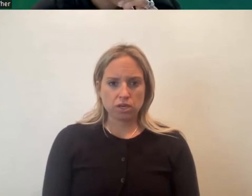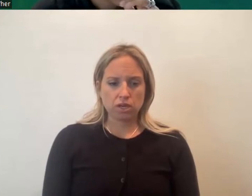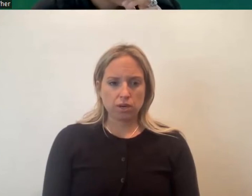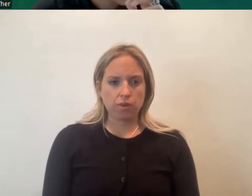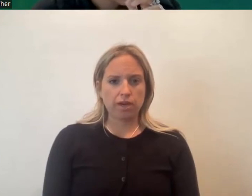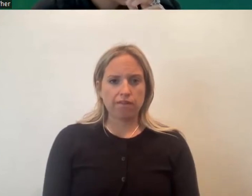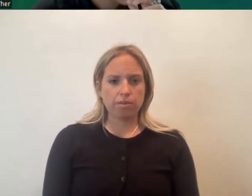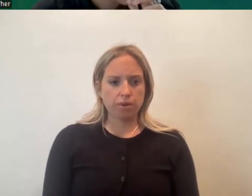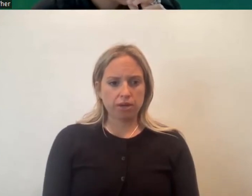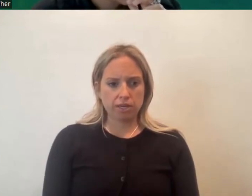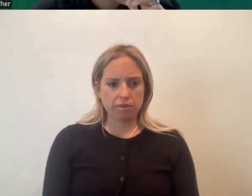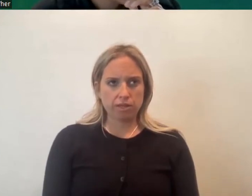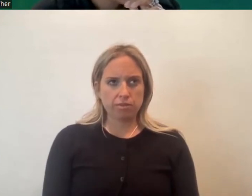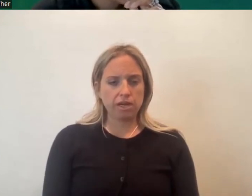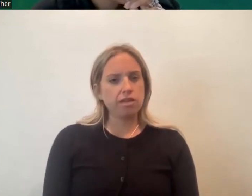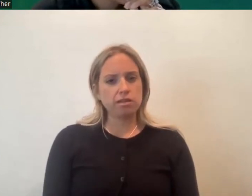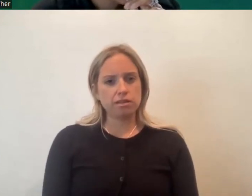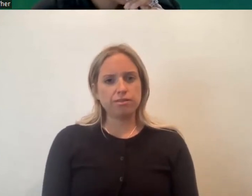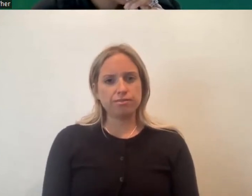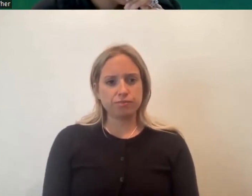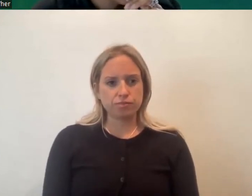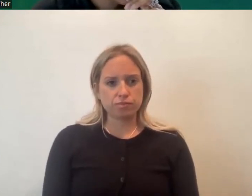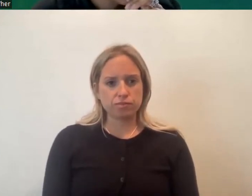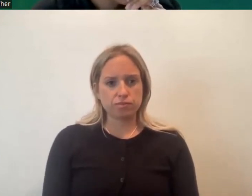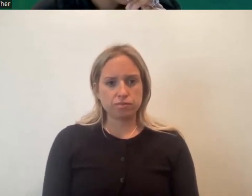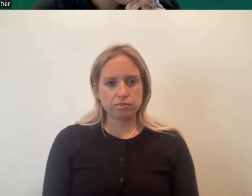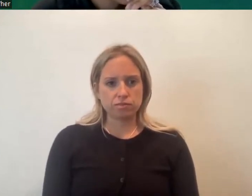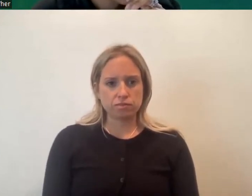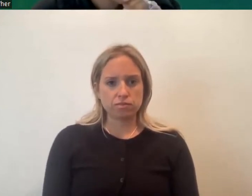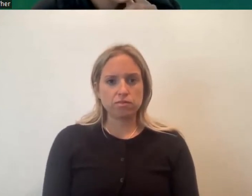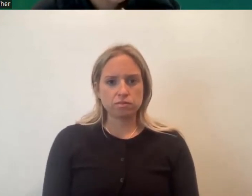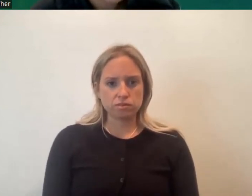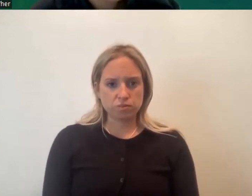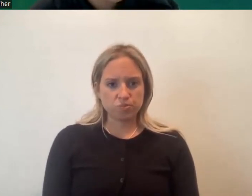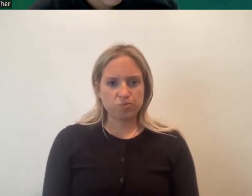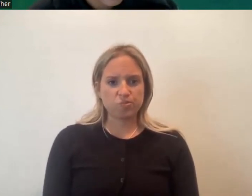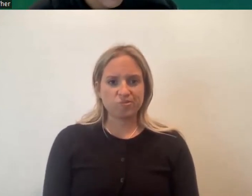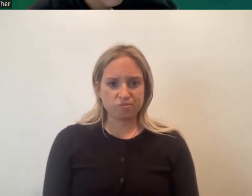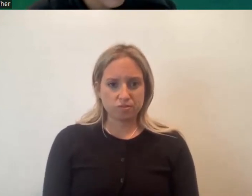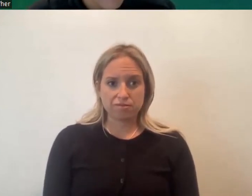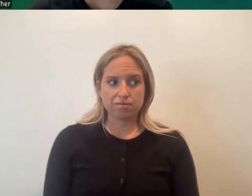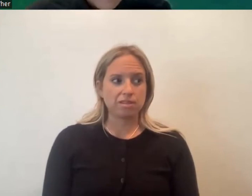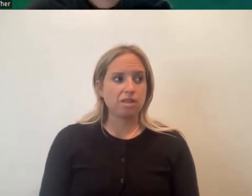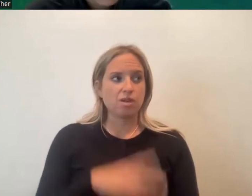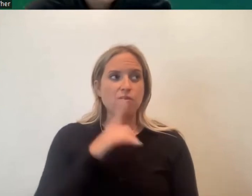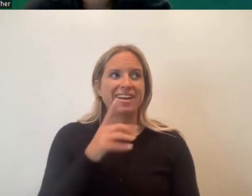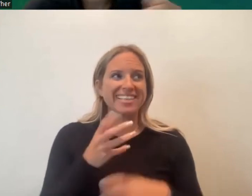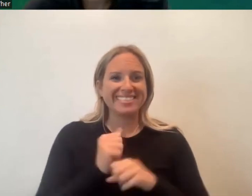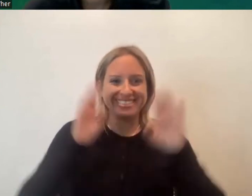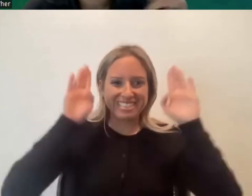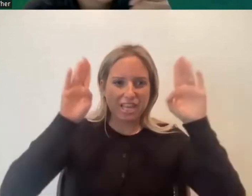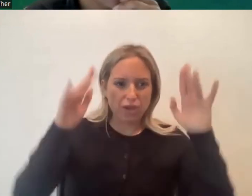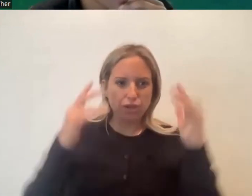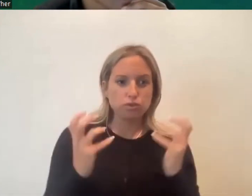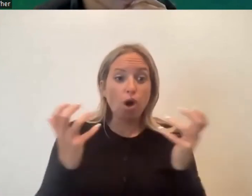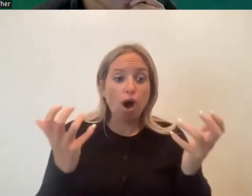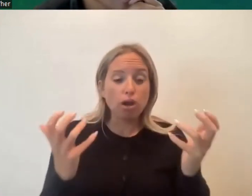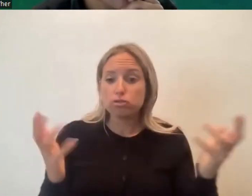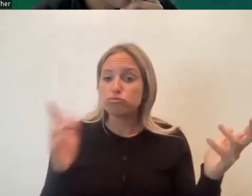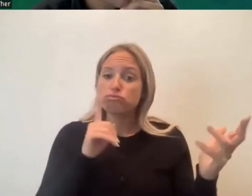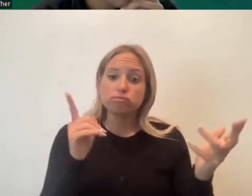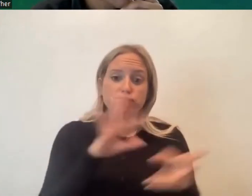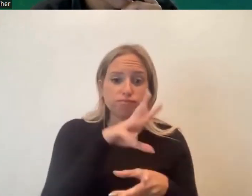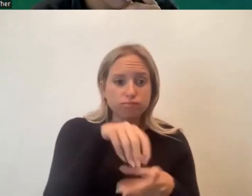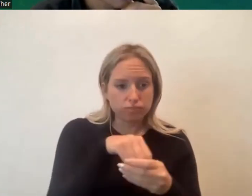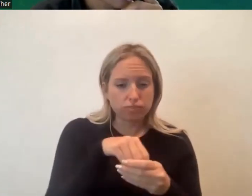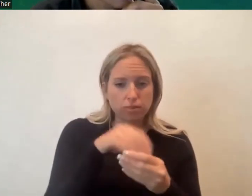Cause we're getting great audience engagement and participation and to me, these are some